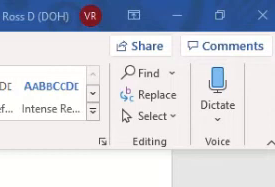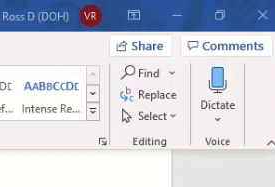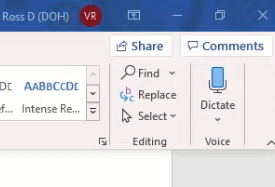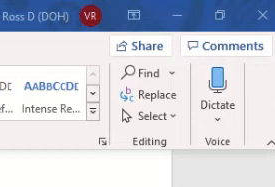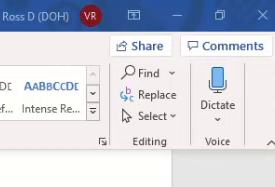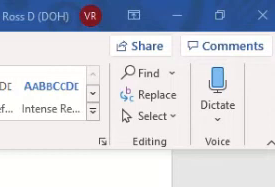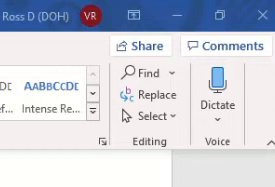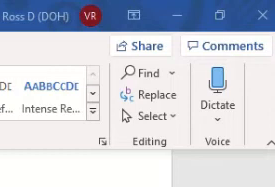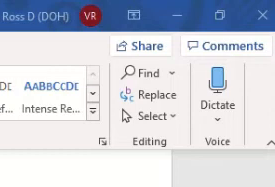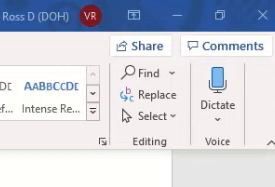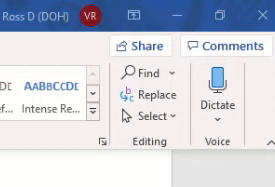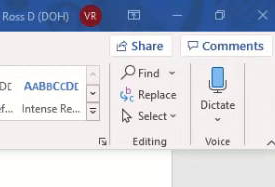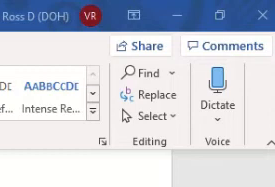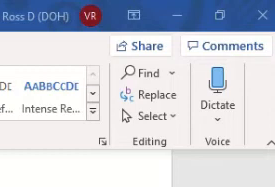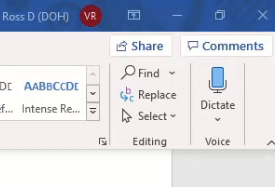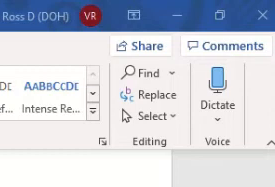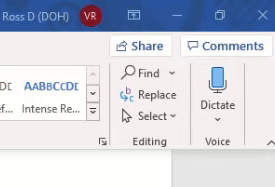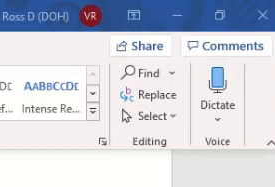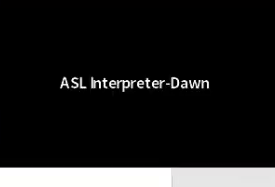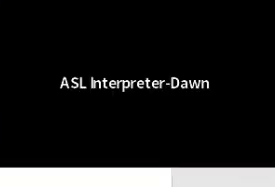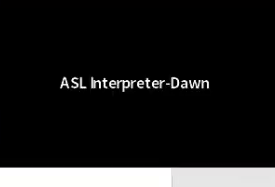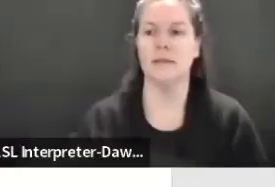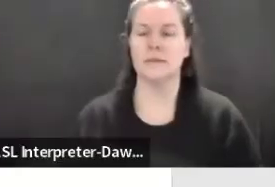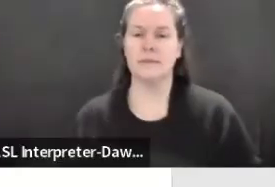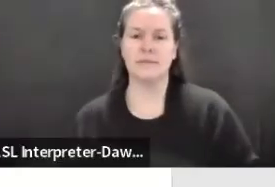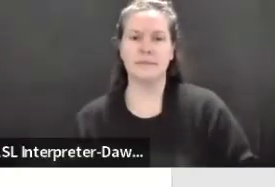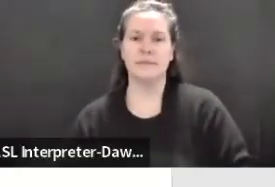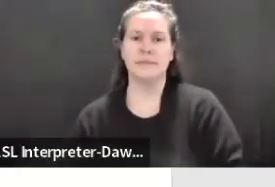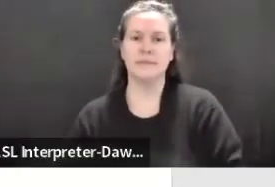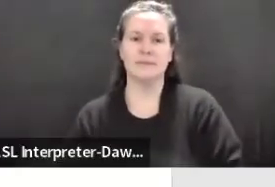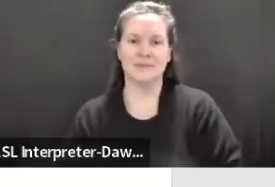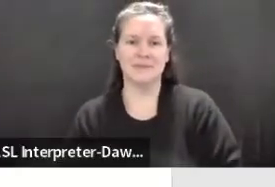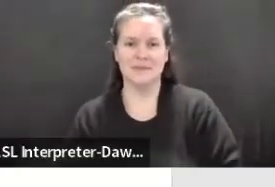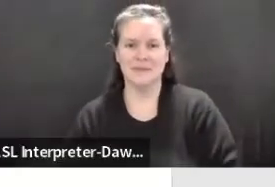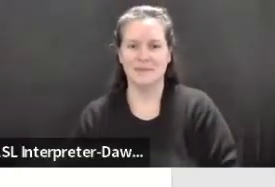not only are we talking about the quality of trainings or the topics to trainings,